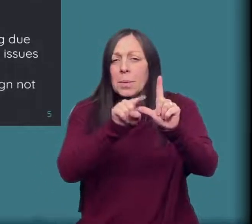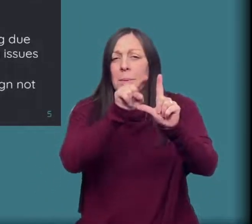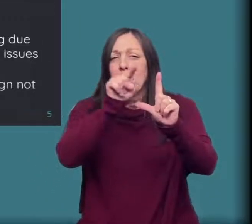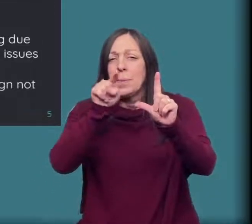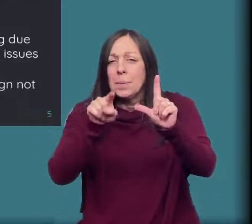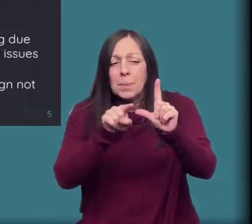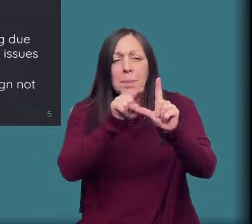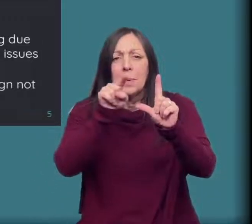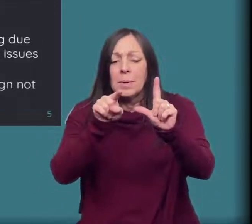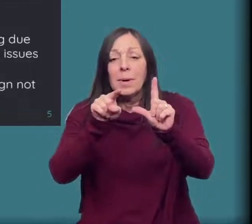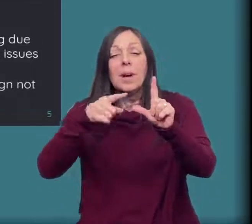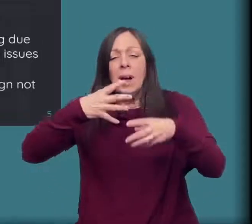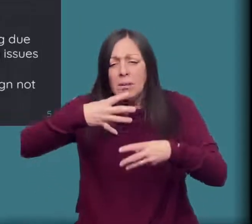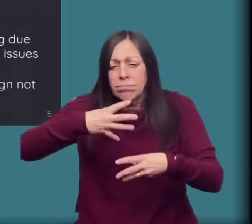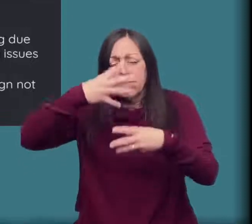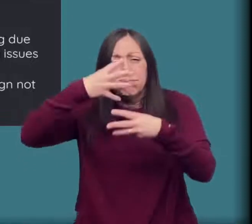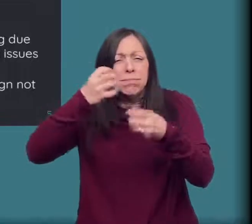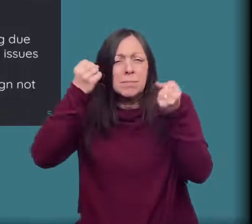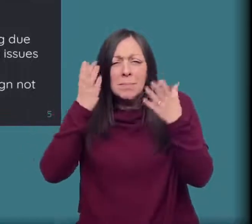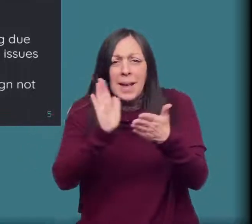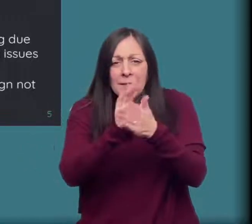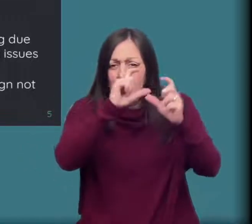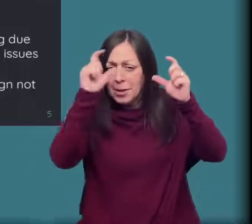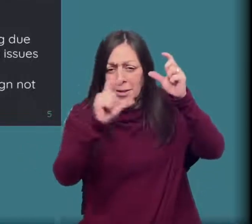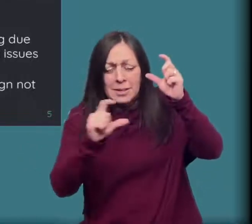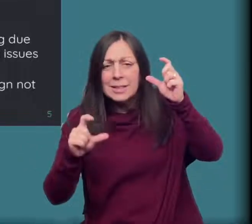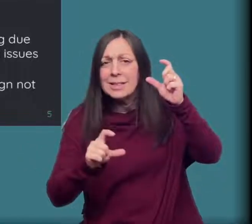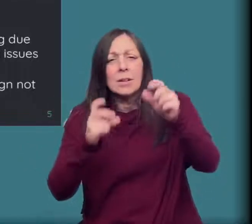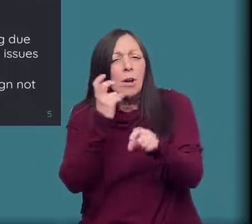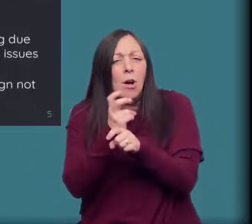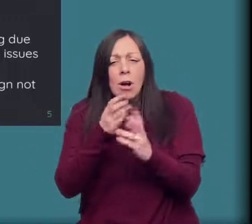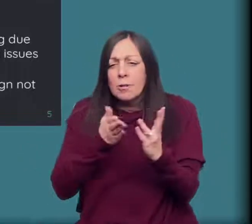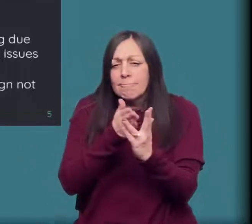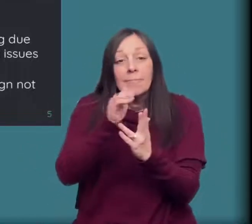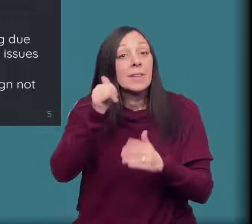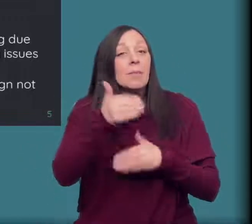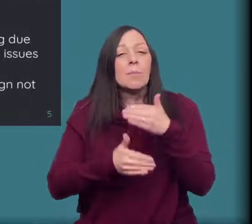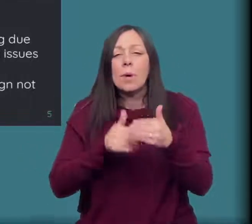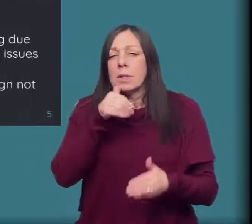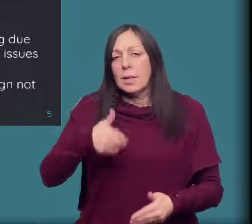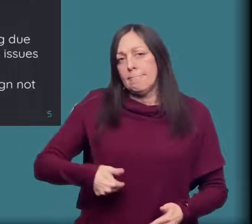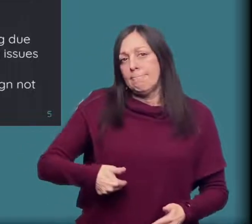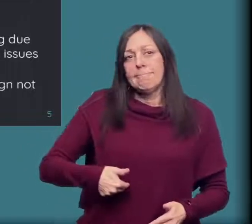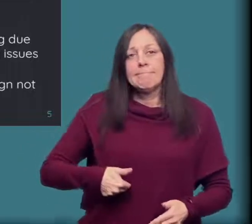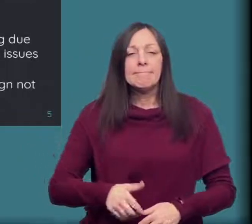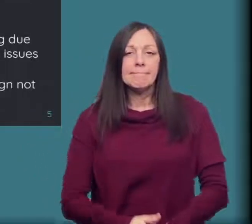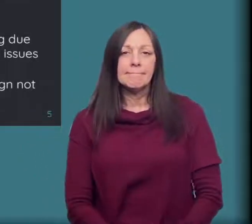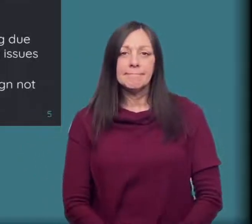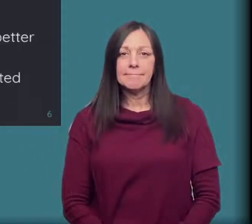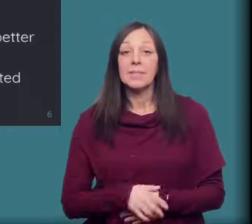This was partly because the survey took a long time to load and scroll through.